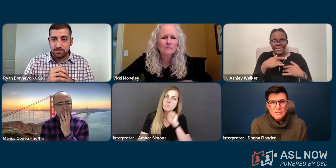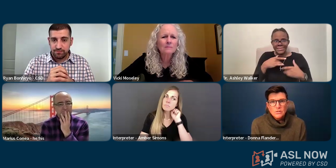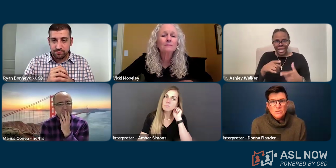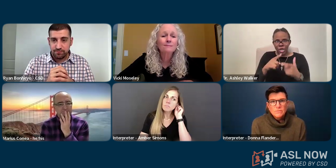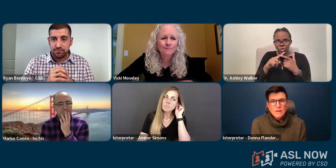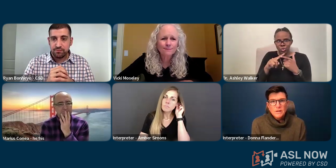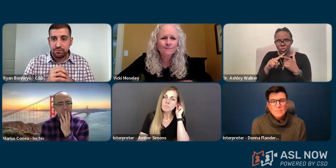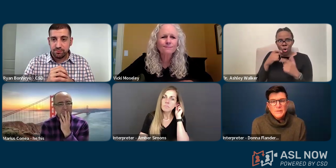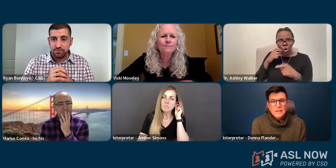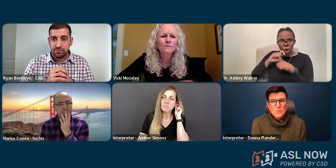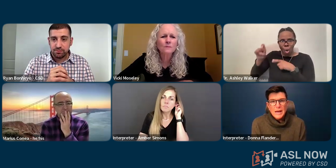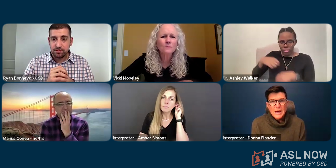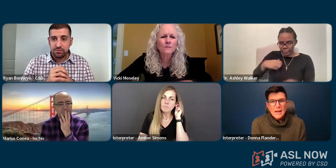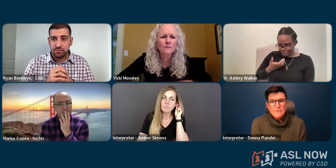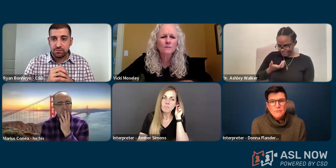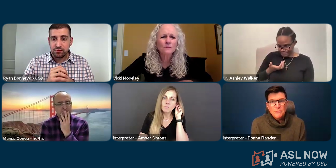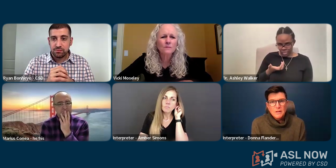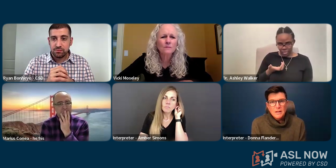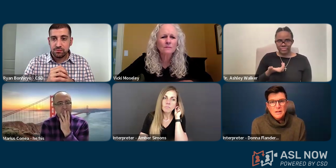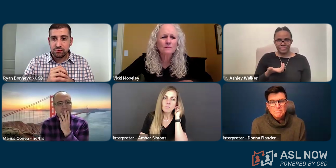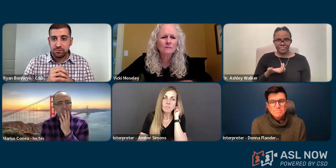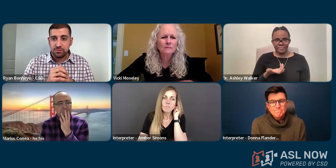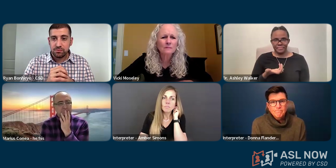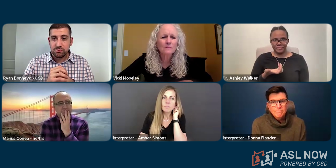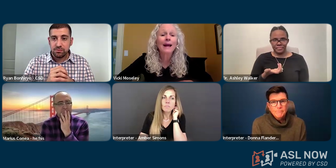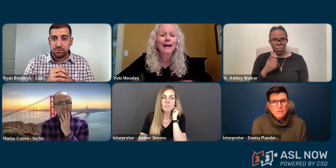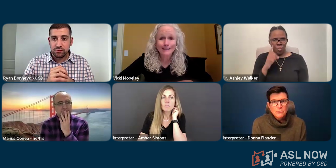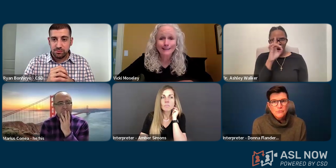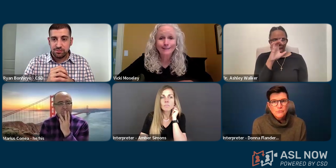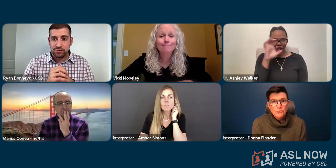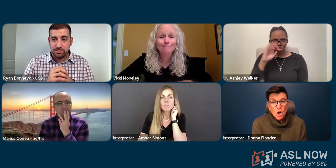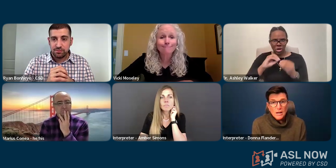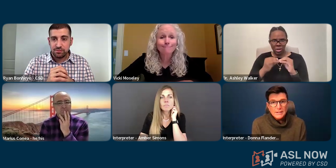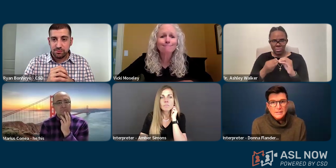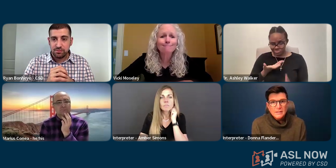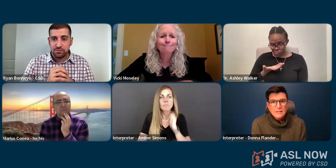and you're and you have fraud